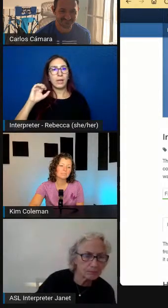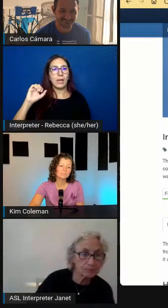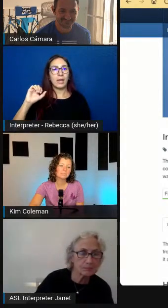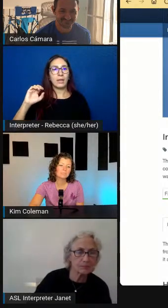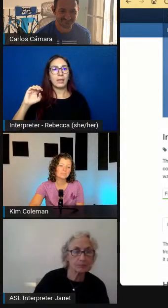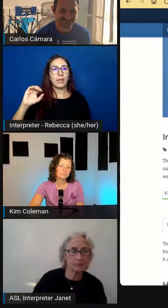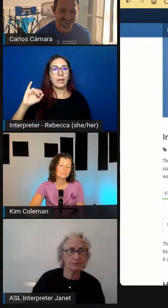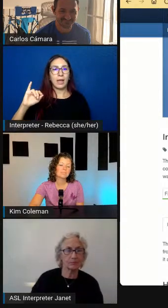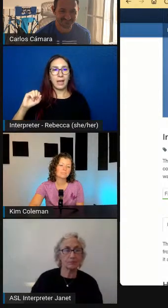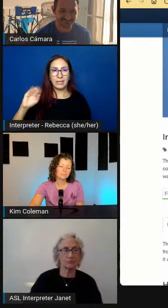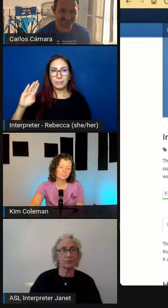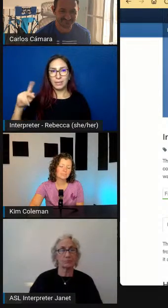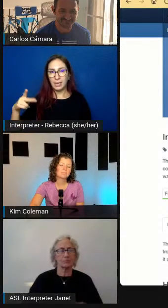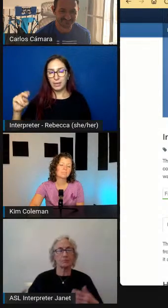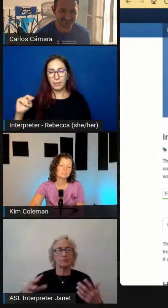because you need the developer to upload the planning tool